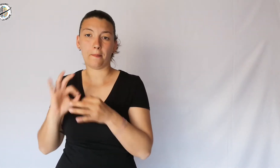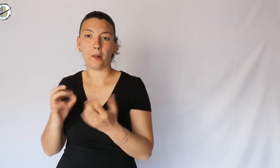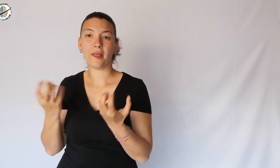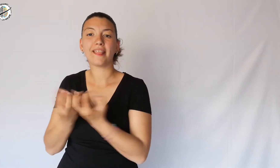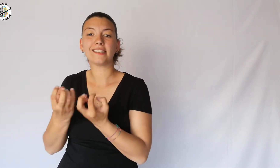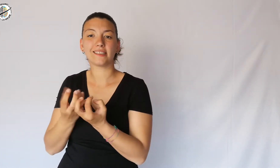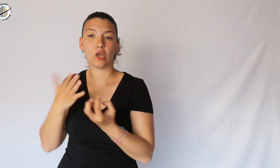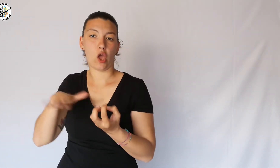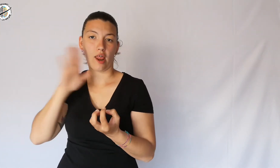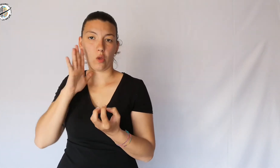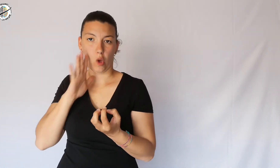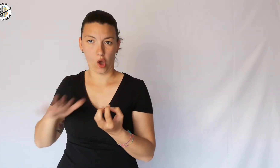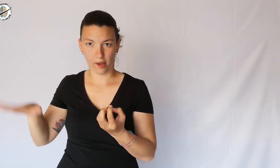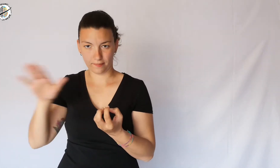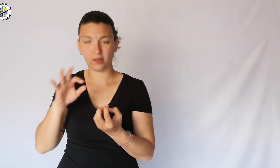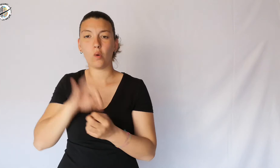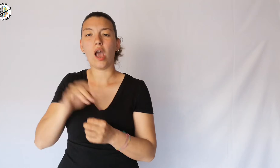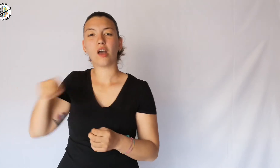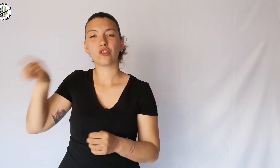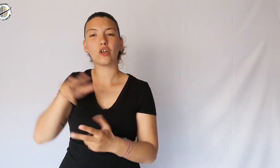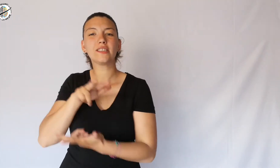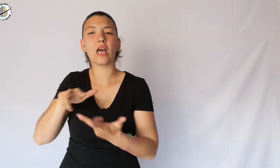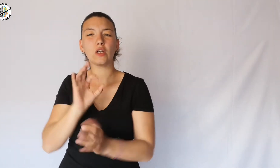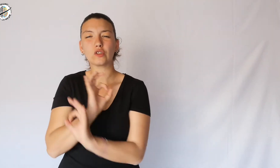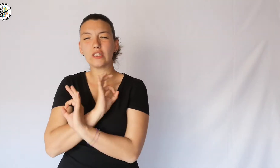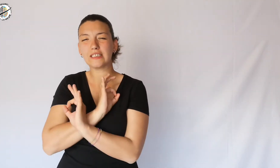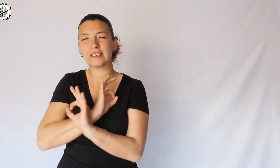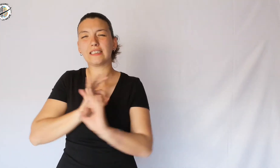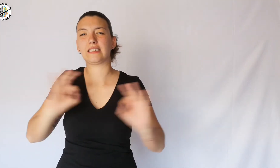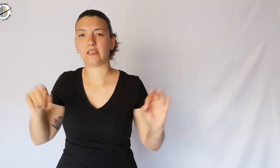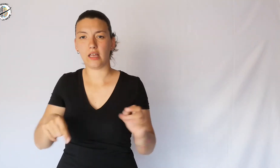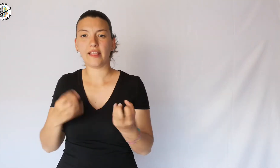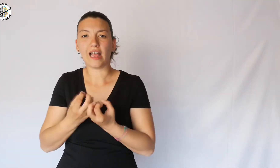It has a connection with the testicles, when men are in sexual abstinence